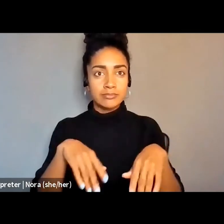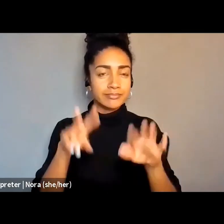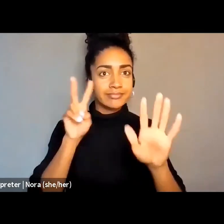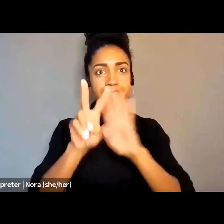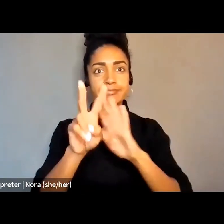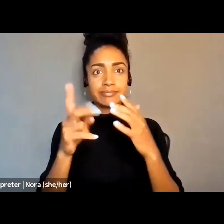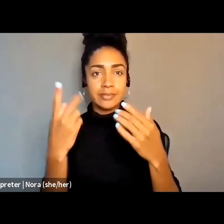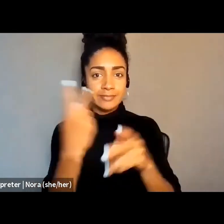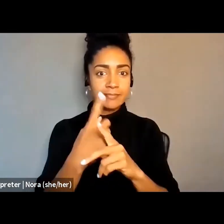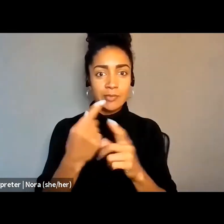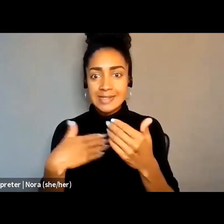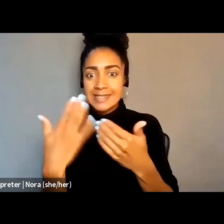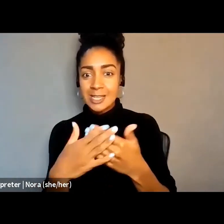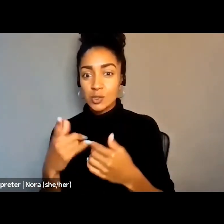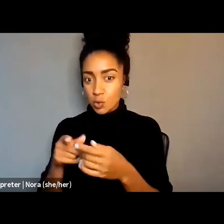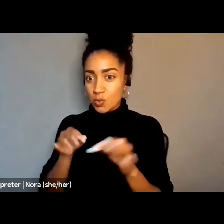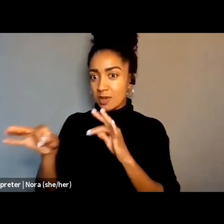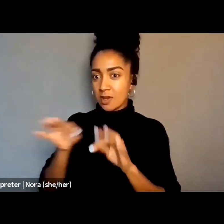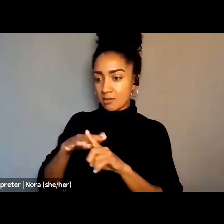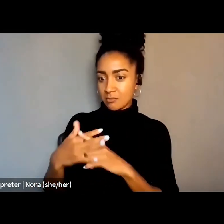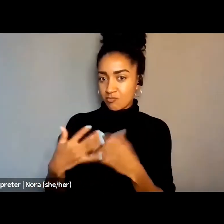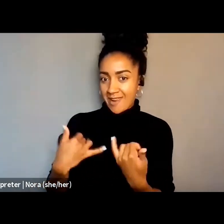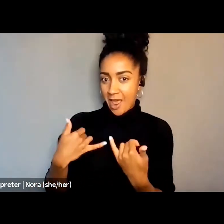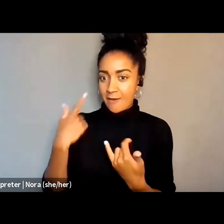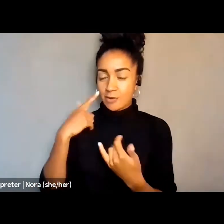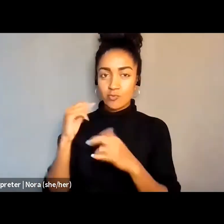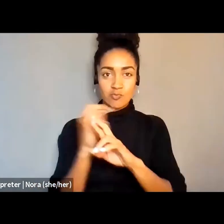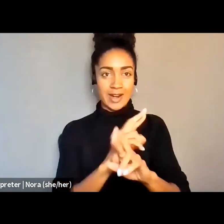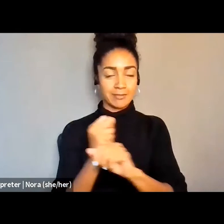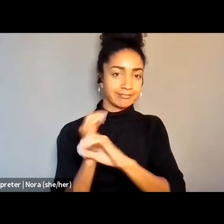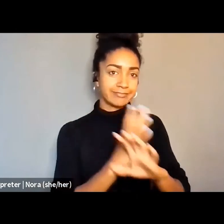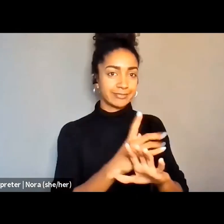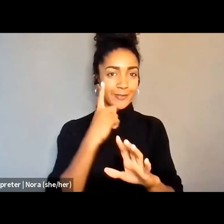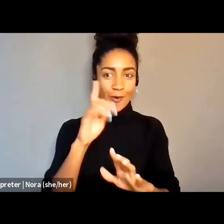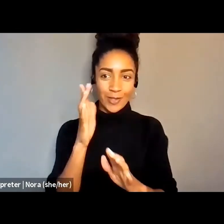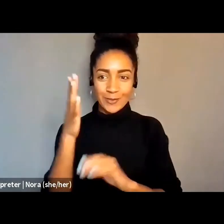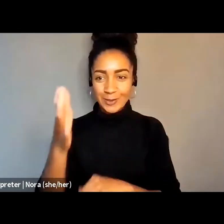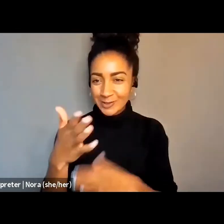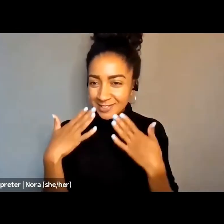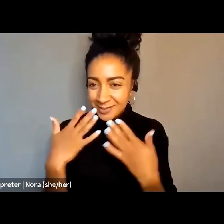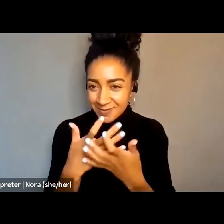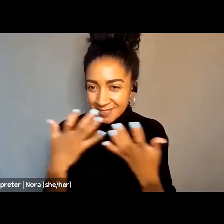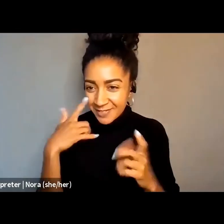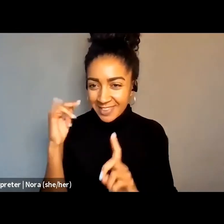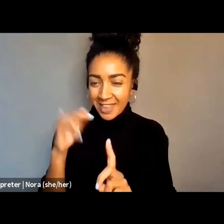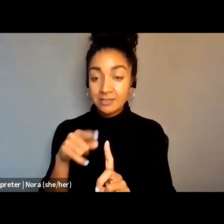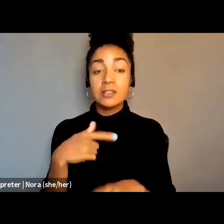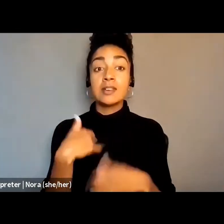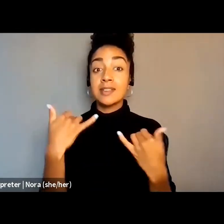So thank you so much for doing that. Now, we will move into our panel discussion and we're trying to walk the talk here.